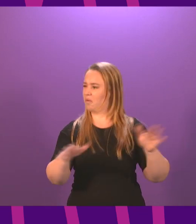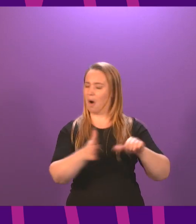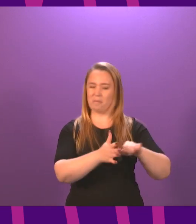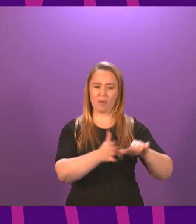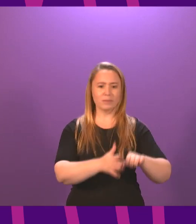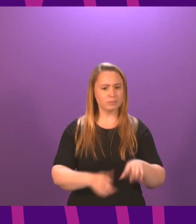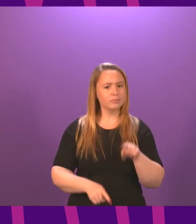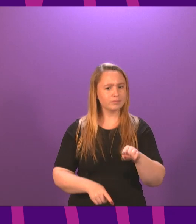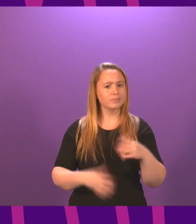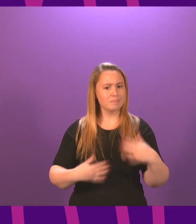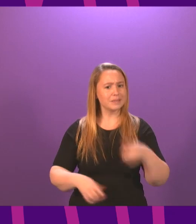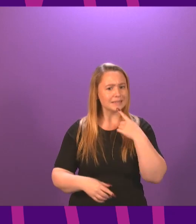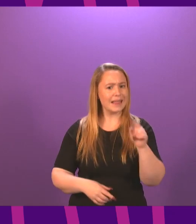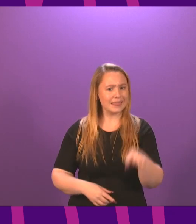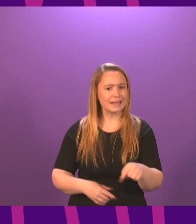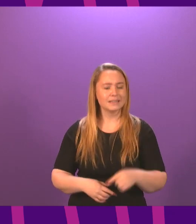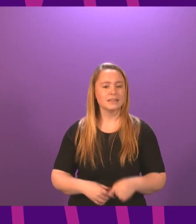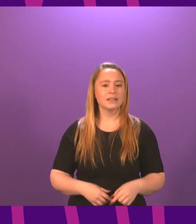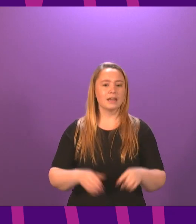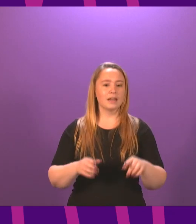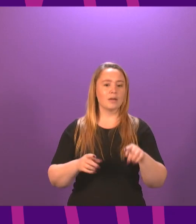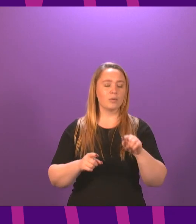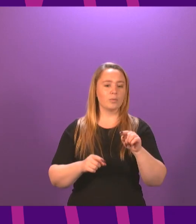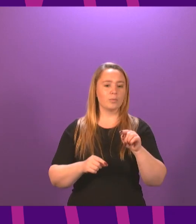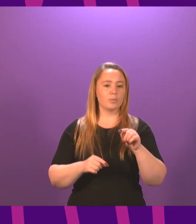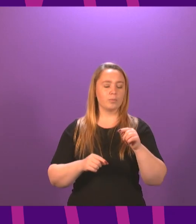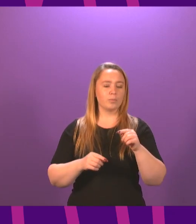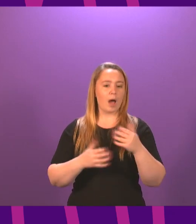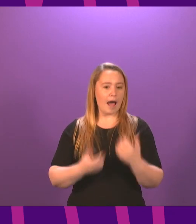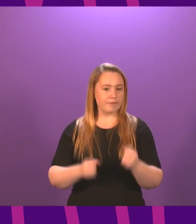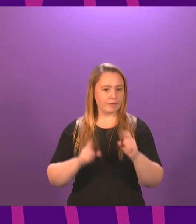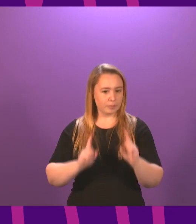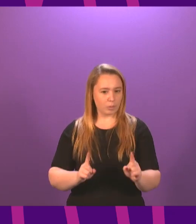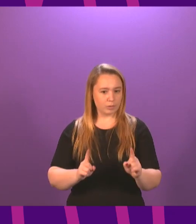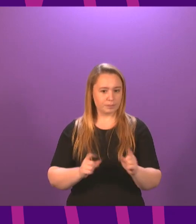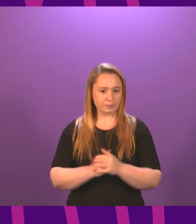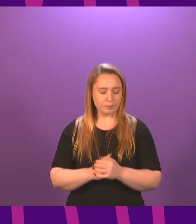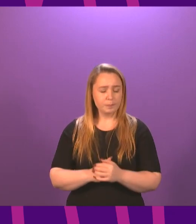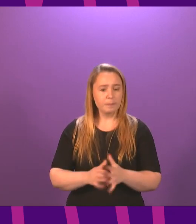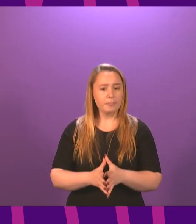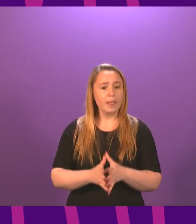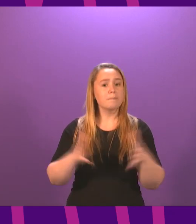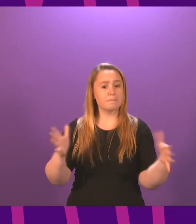I have challenged—and I will demonstrate this—is that there is a particularly severe